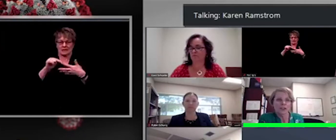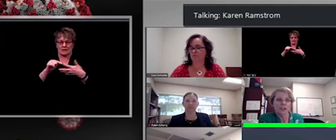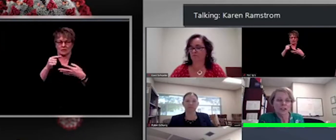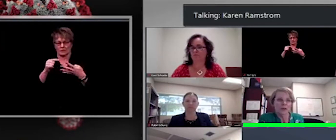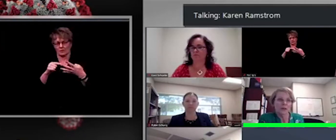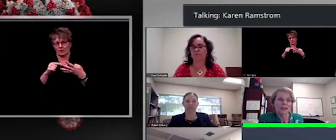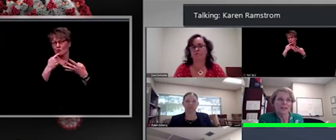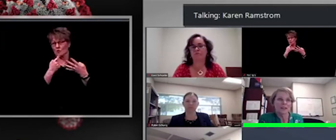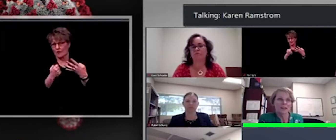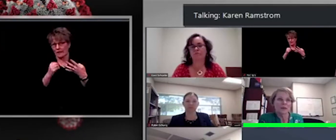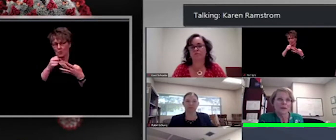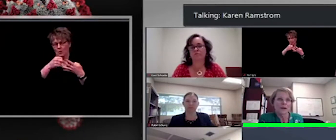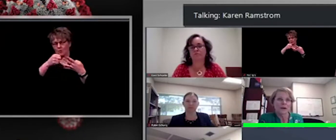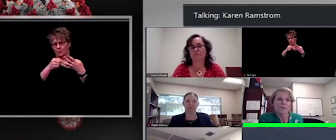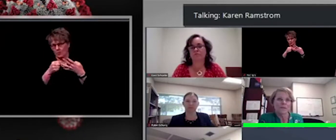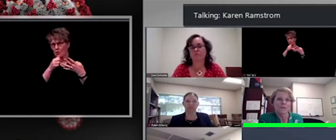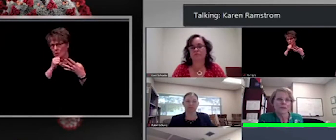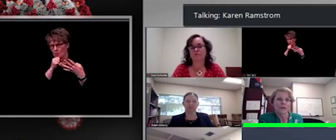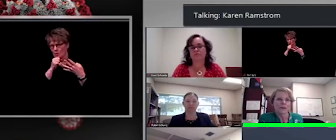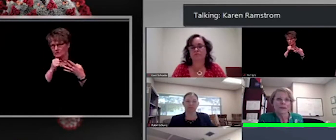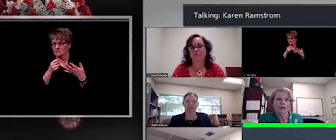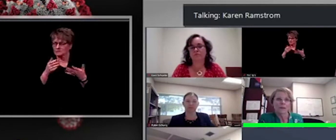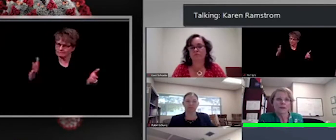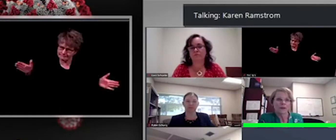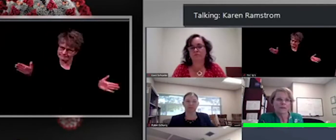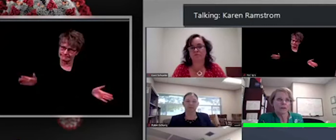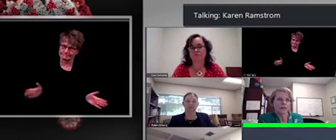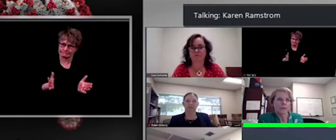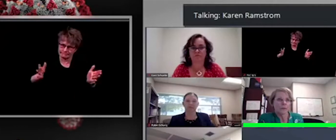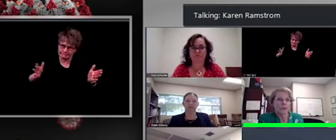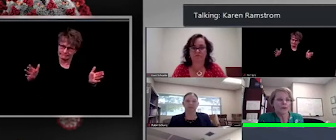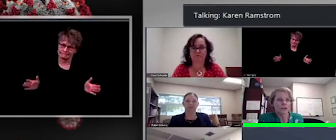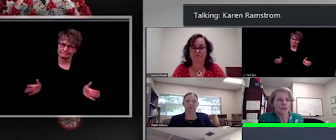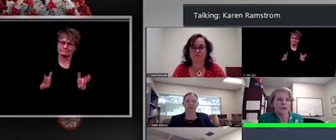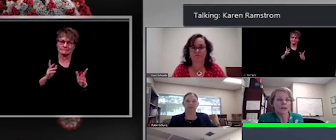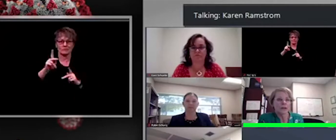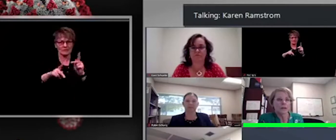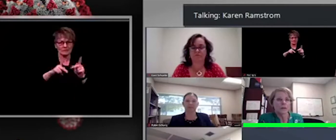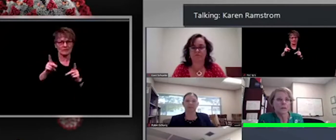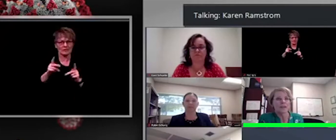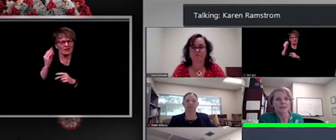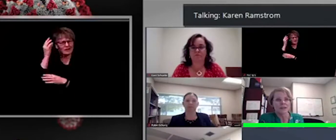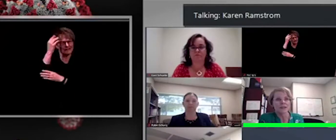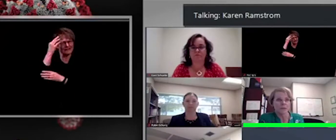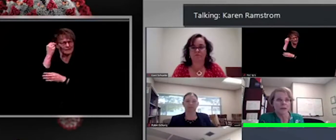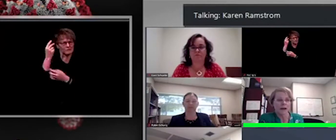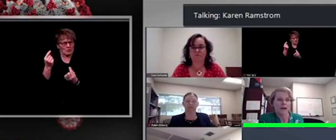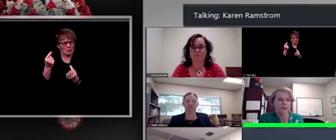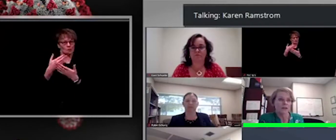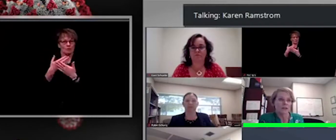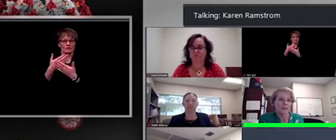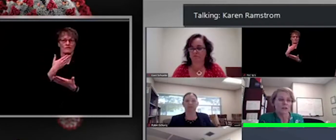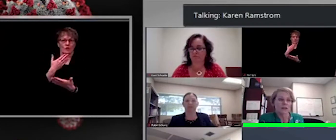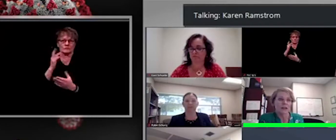the community to be thoughtful about what you're doing because it does impact our tier